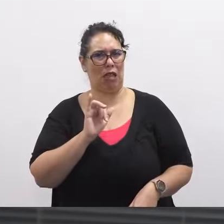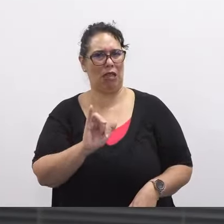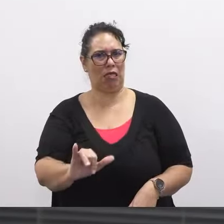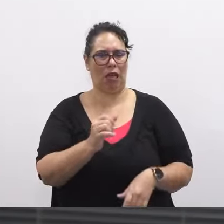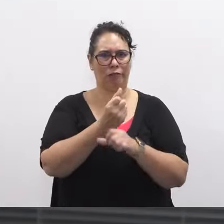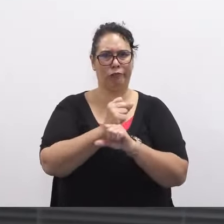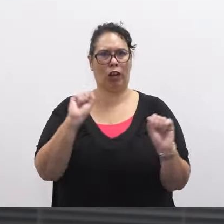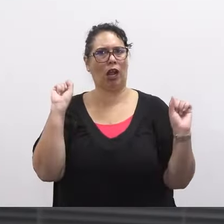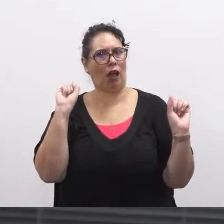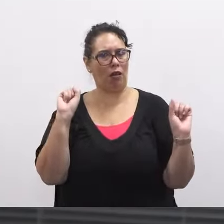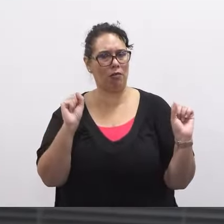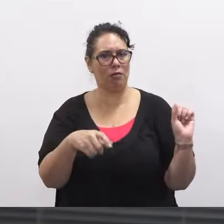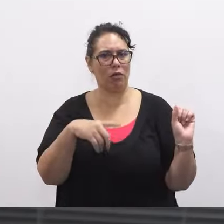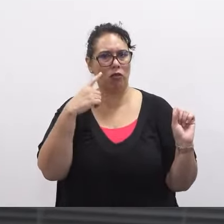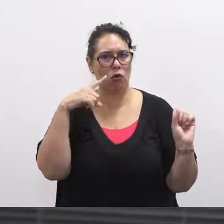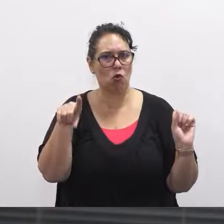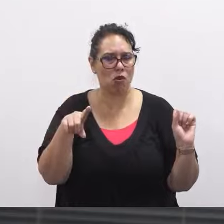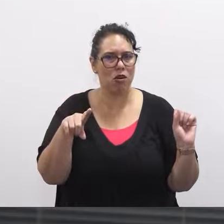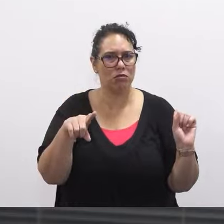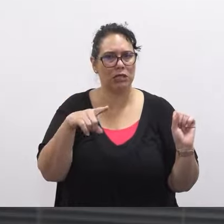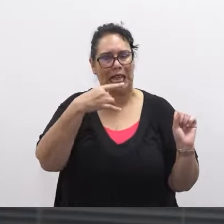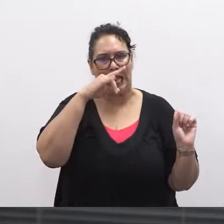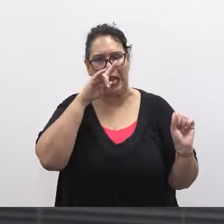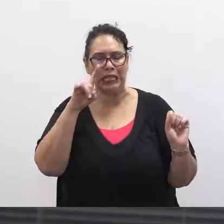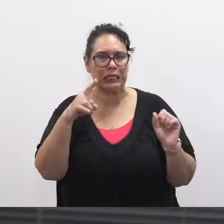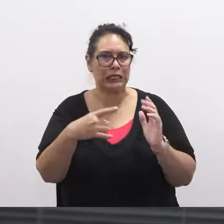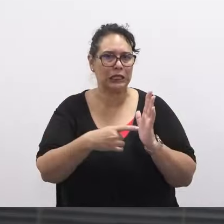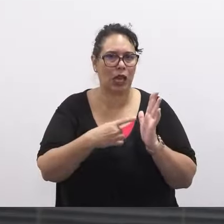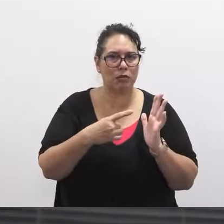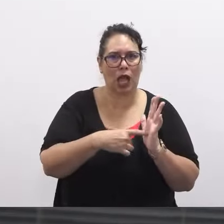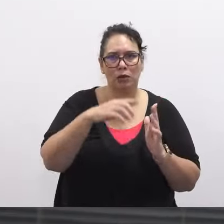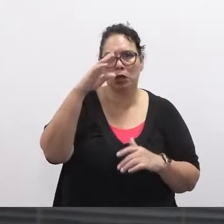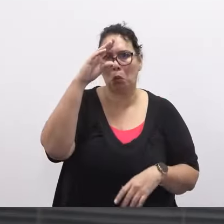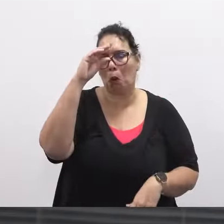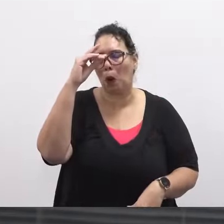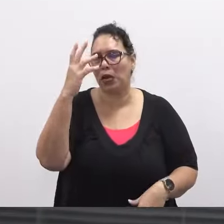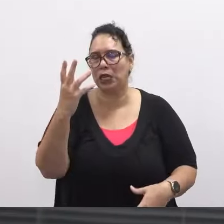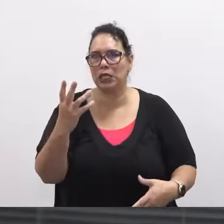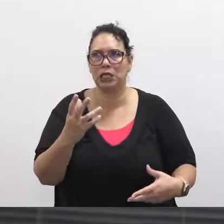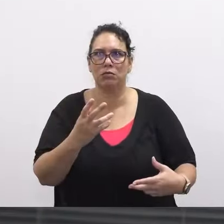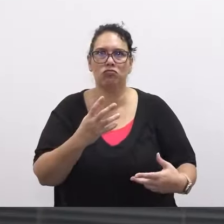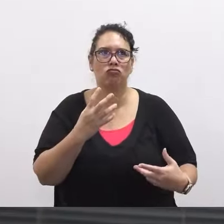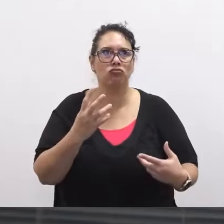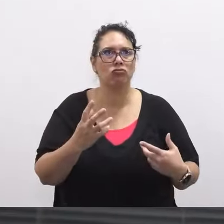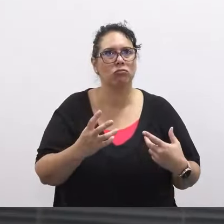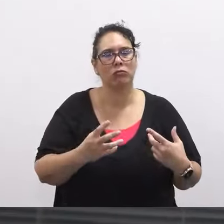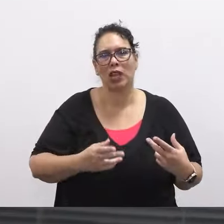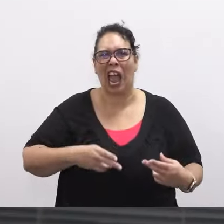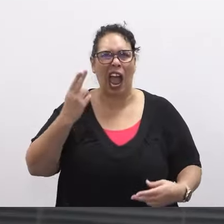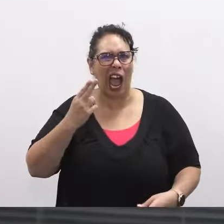for kids sometimes boys who are running on high hormones or things like that, please-